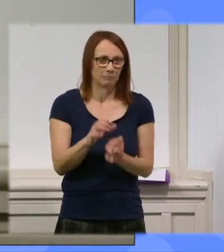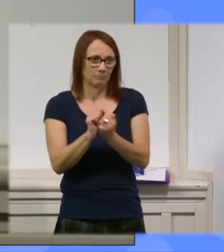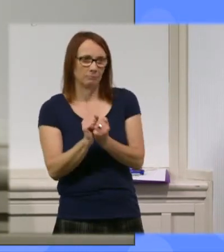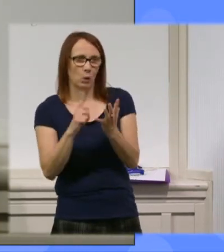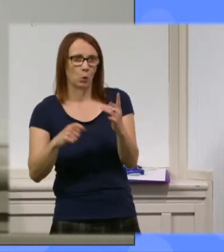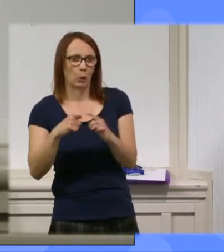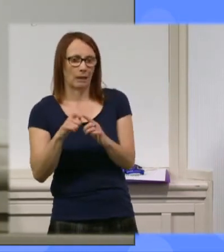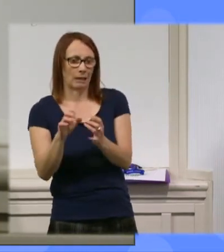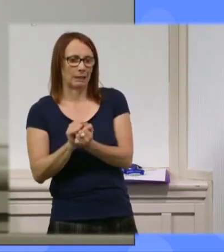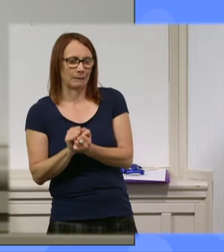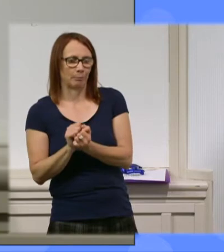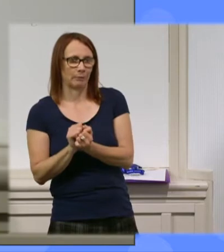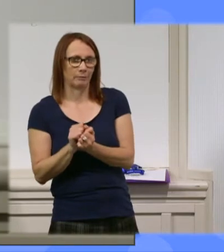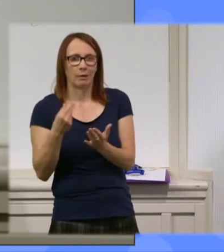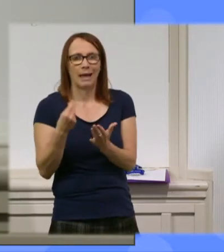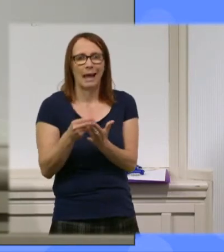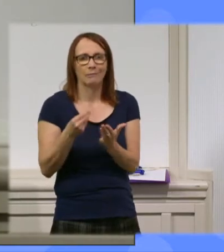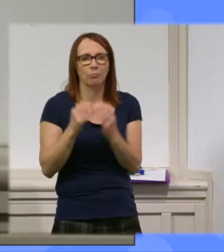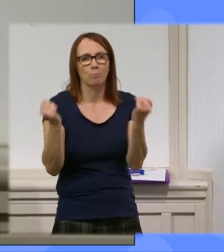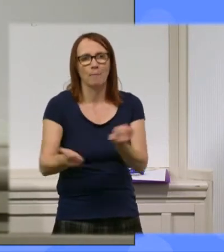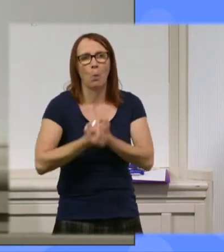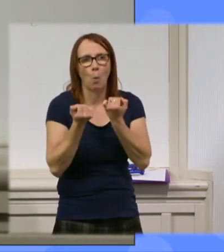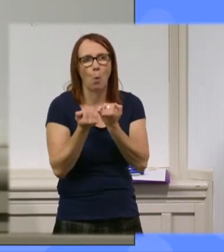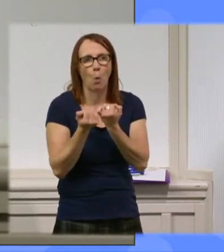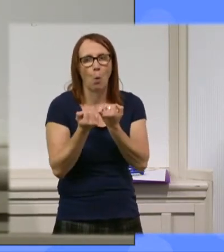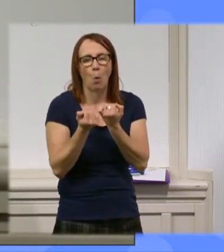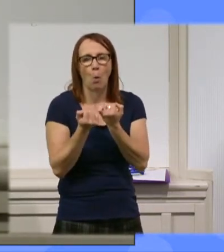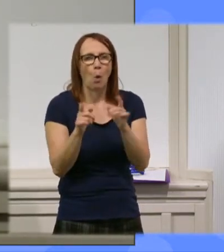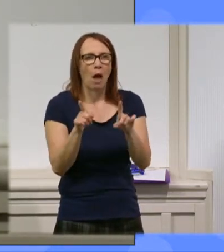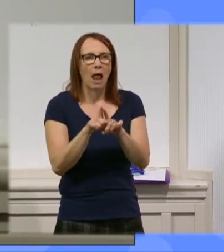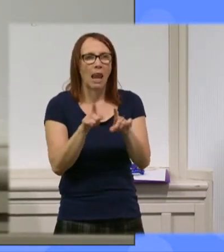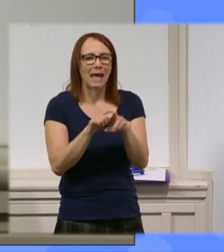fiscal and economic powers subsea cables is one of my particular bugbears because